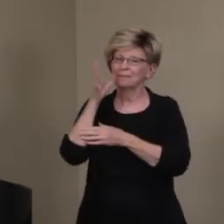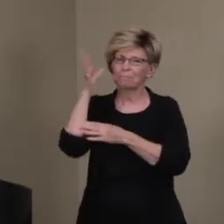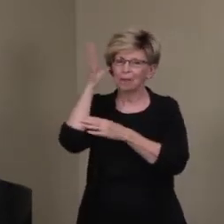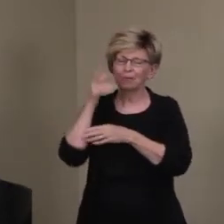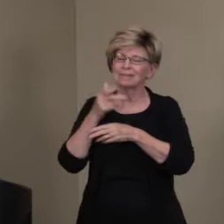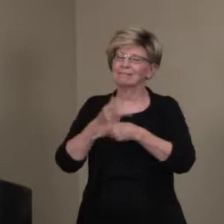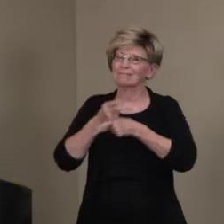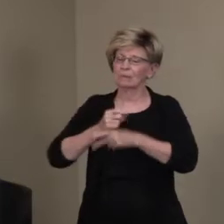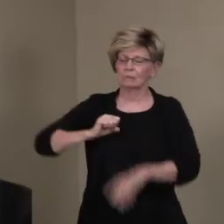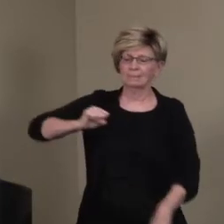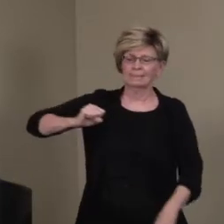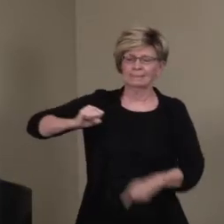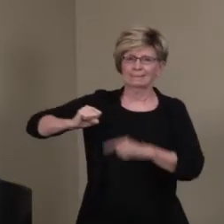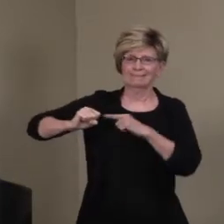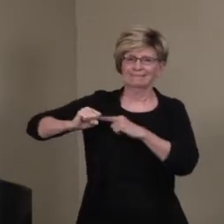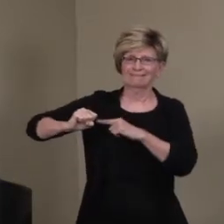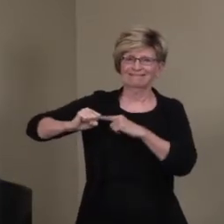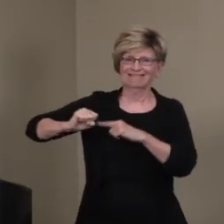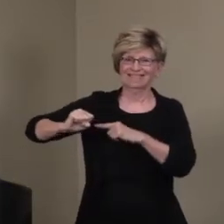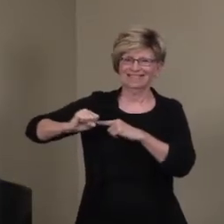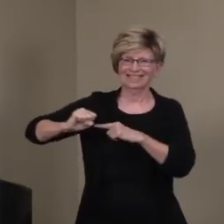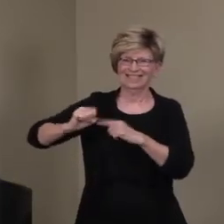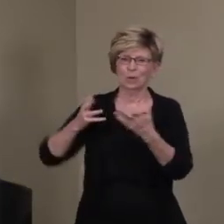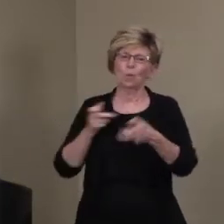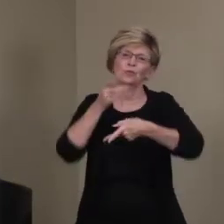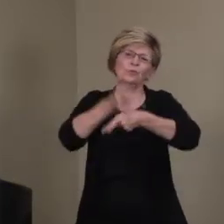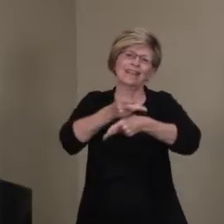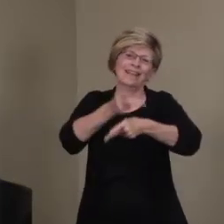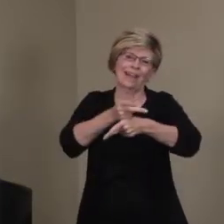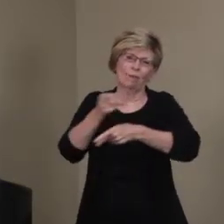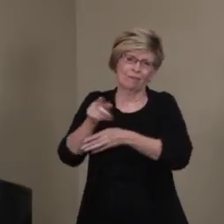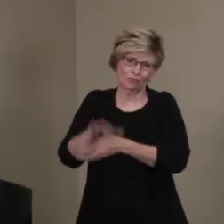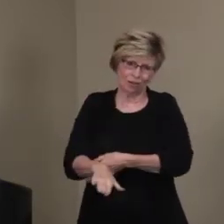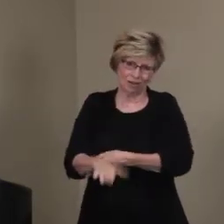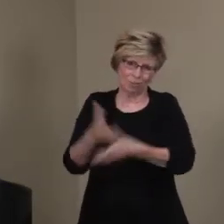that you need to be aware of parents are often resistant to this transition they